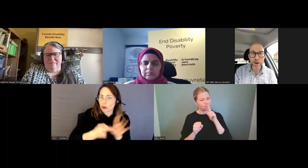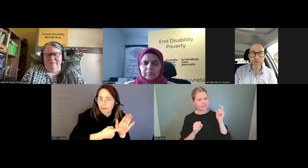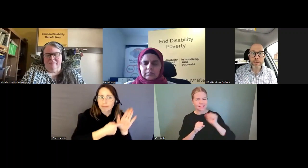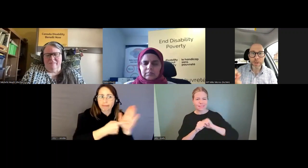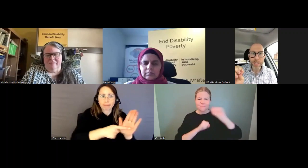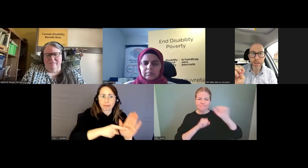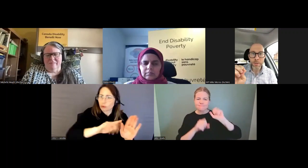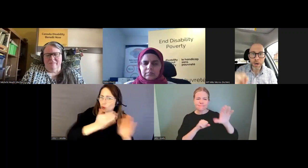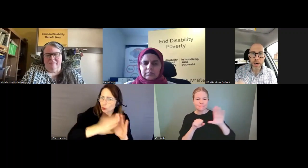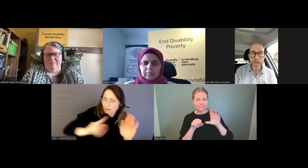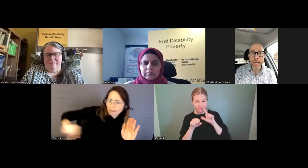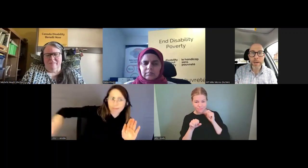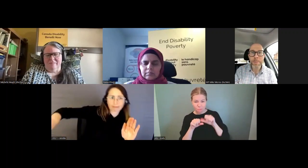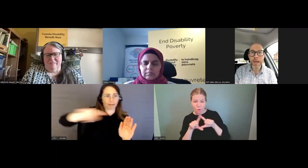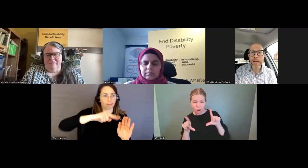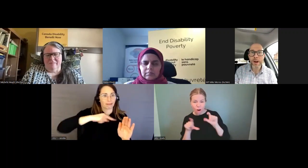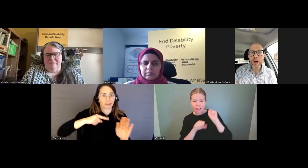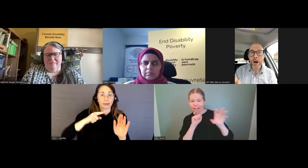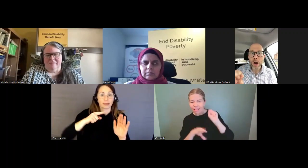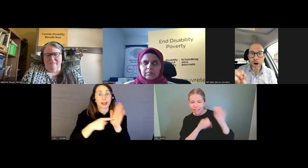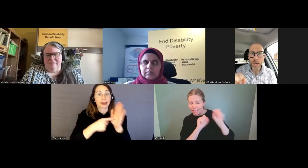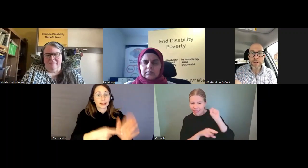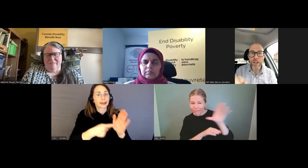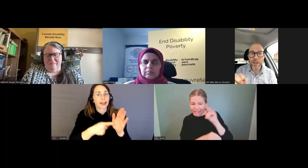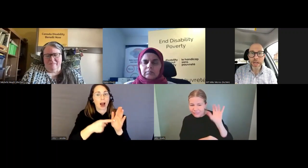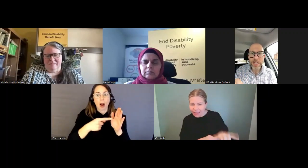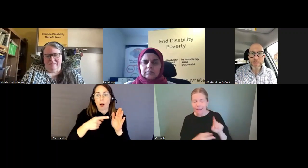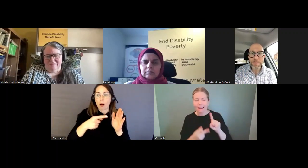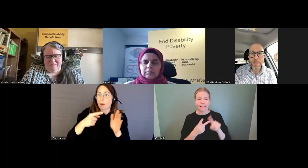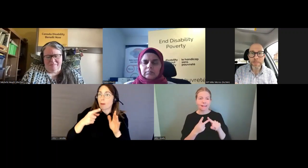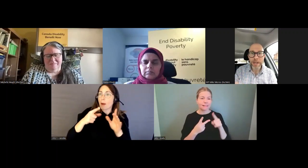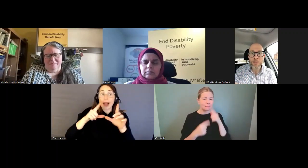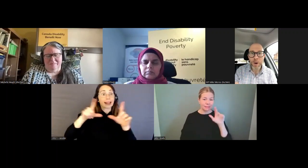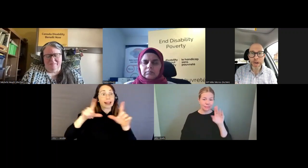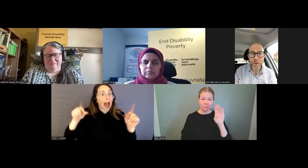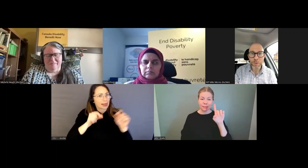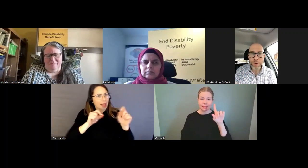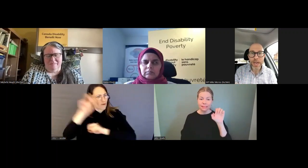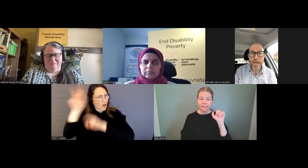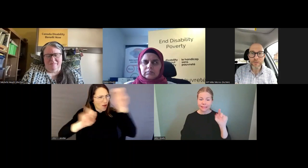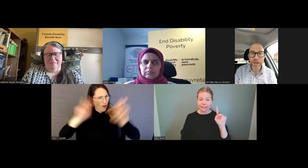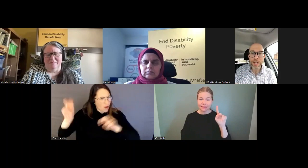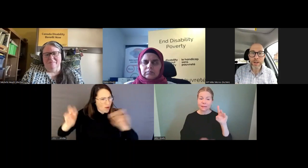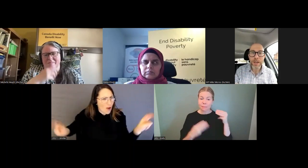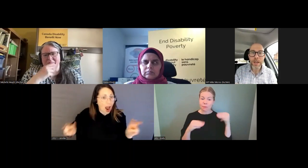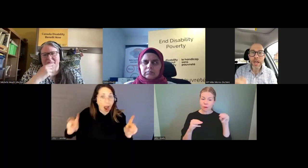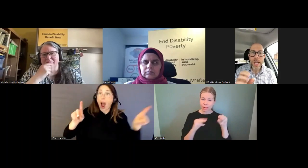THE BLEAK MARKET CAMPAIGN, ALL OF THE CBD BY 2023 ADVOCACY.